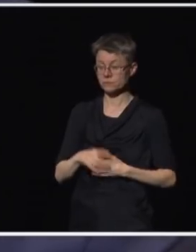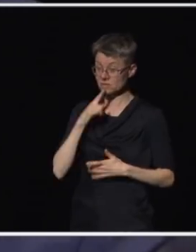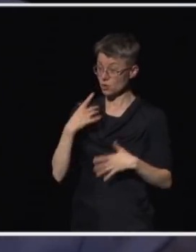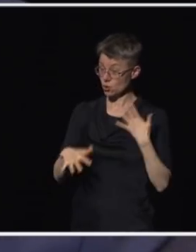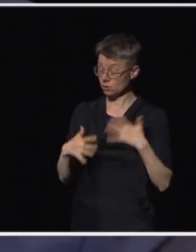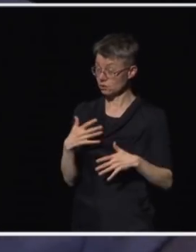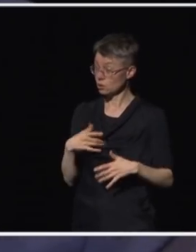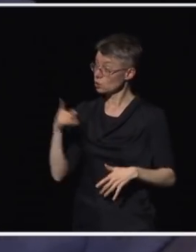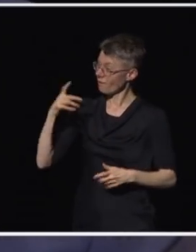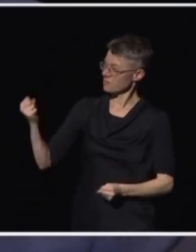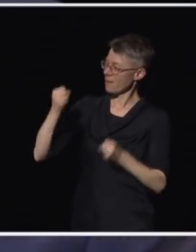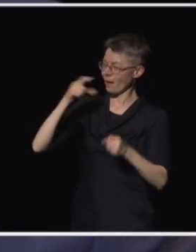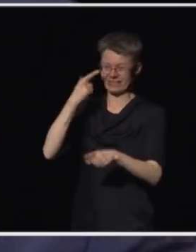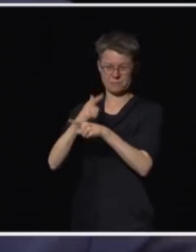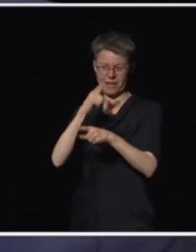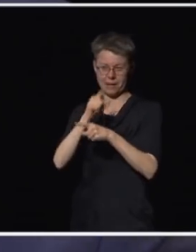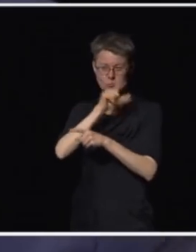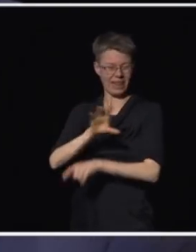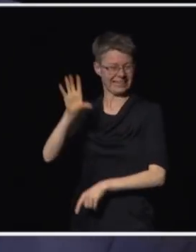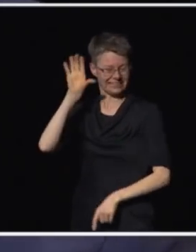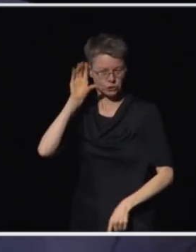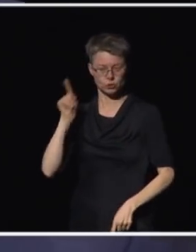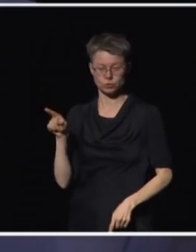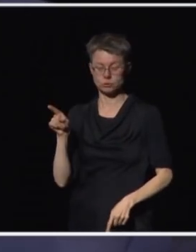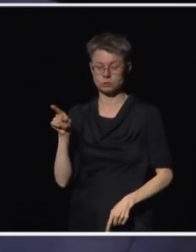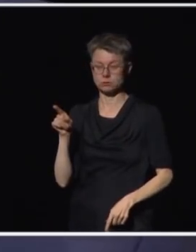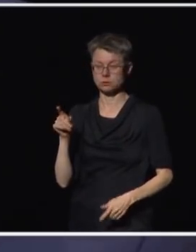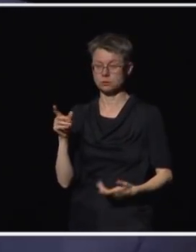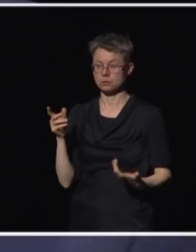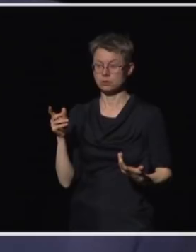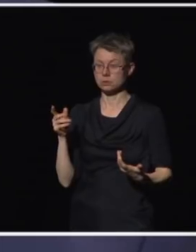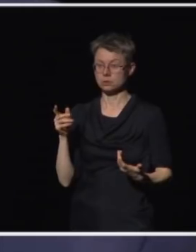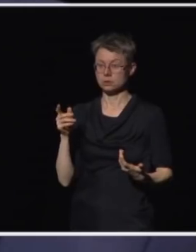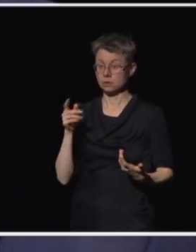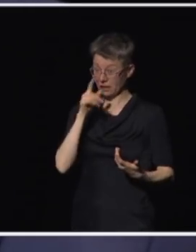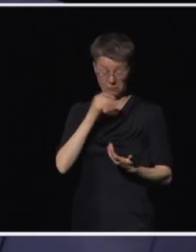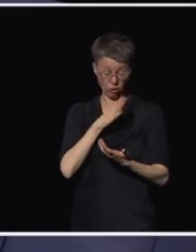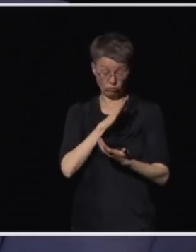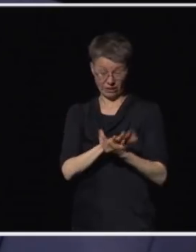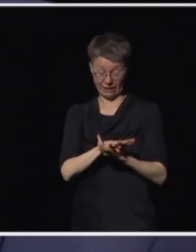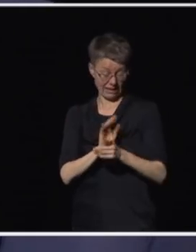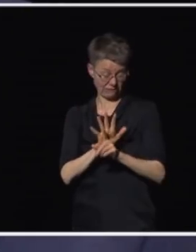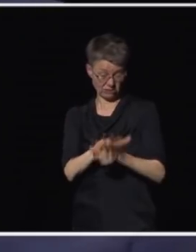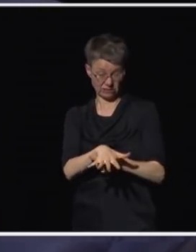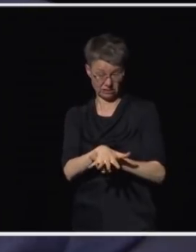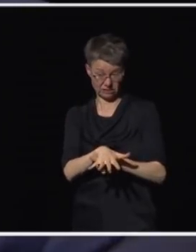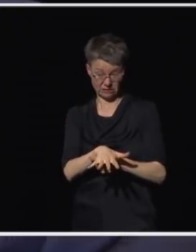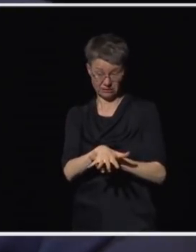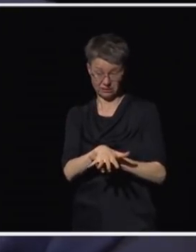and you have people who are literally living under the of somebody and you take the mic and you endorse that.